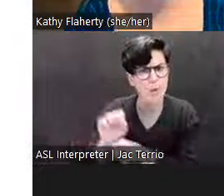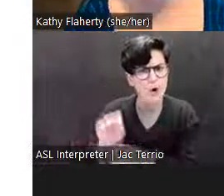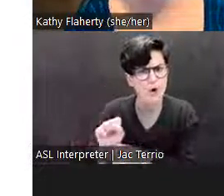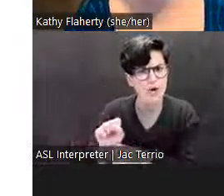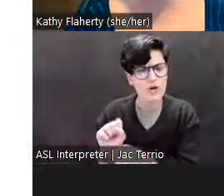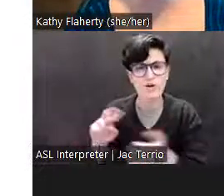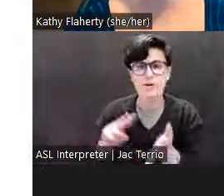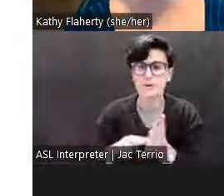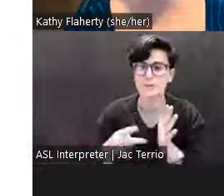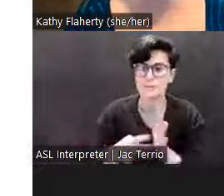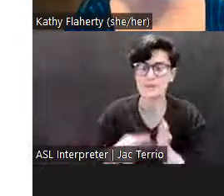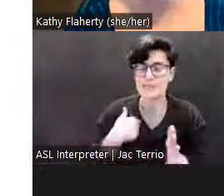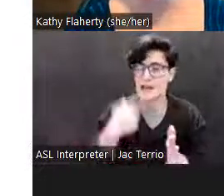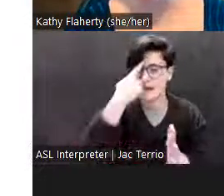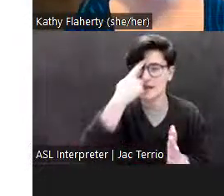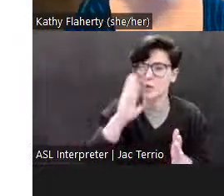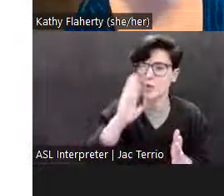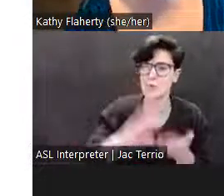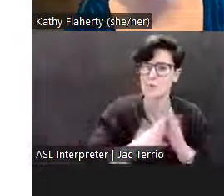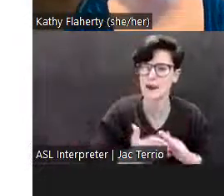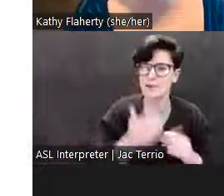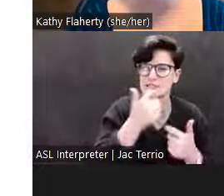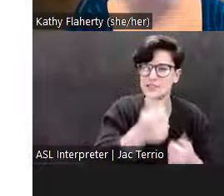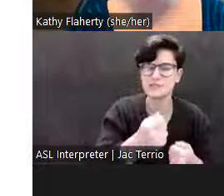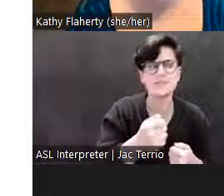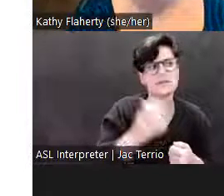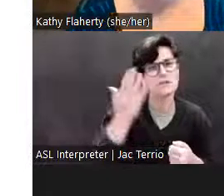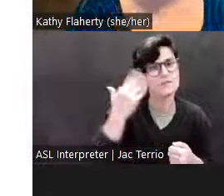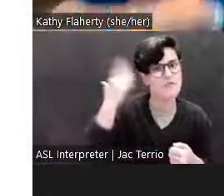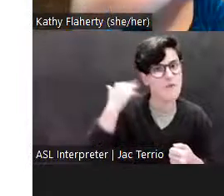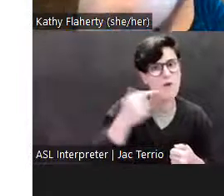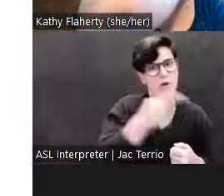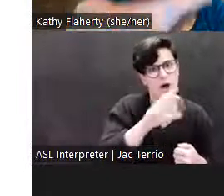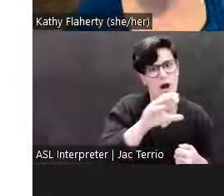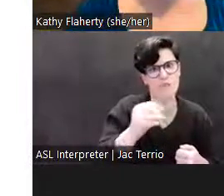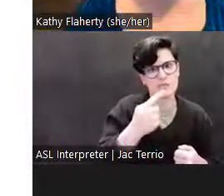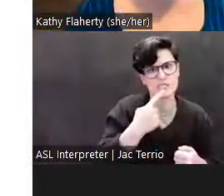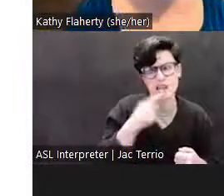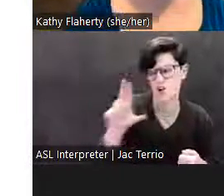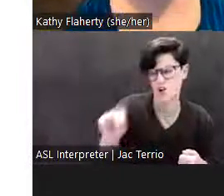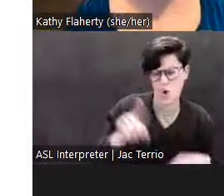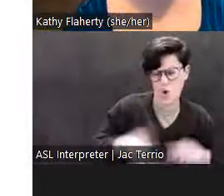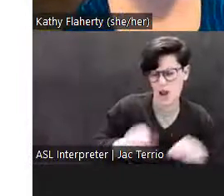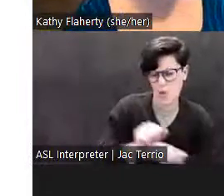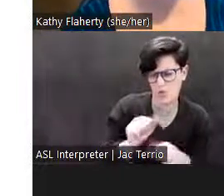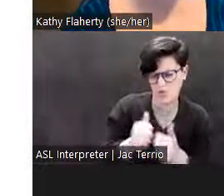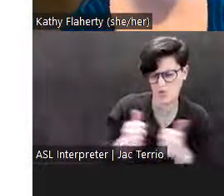to people with disabilities, No, we can't allow you to do that anymore. 15:20:48 I wanna talk, and this will stay with me for a bit.